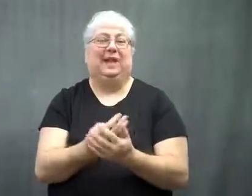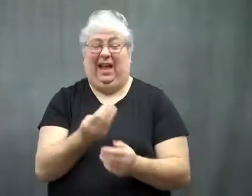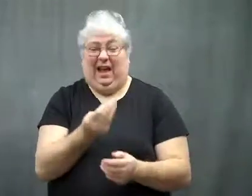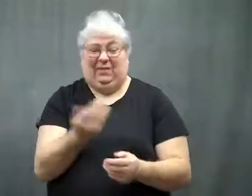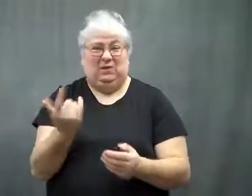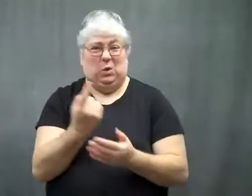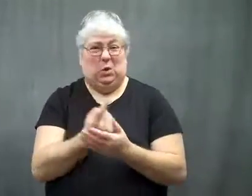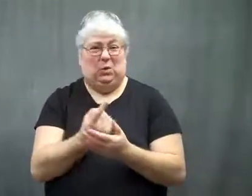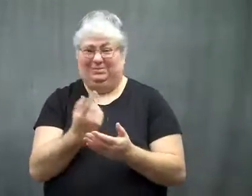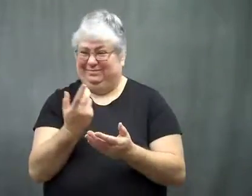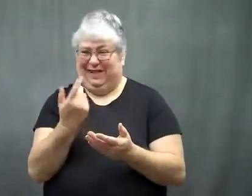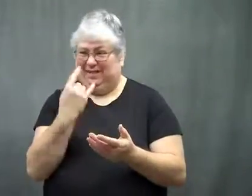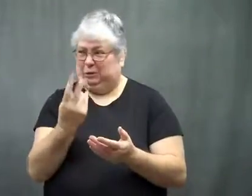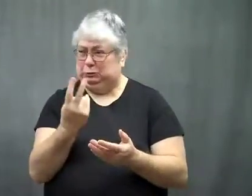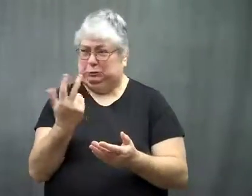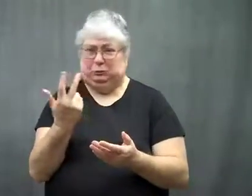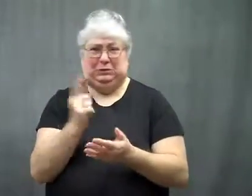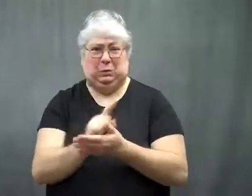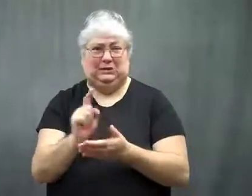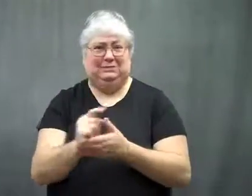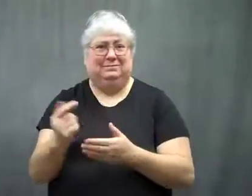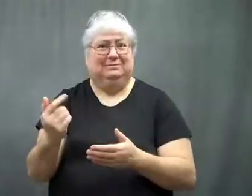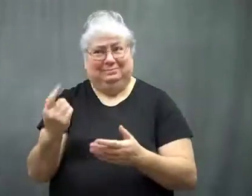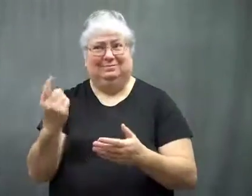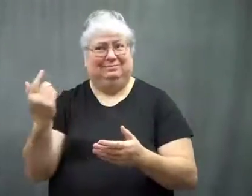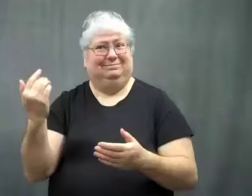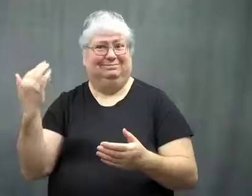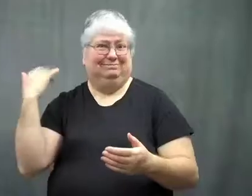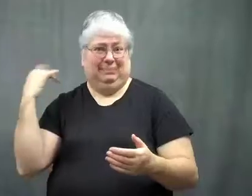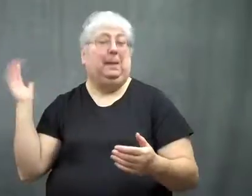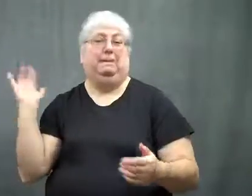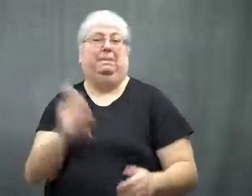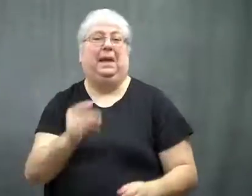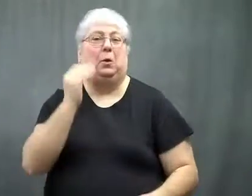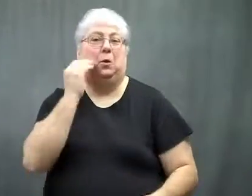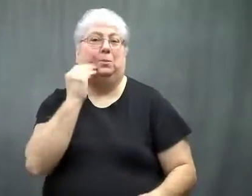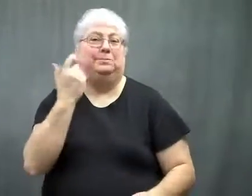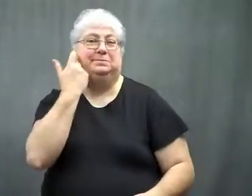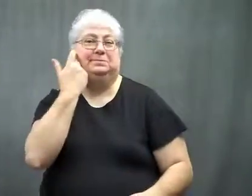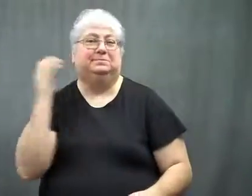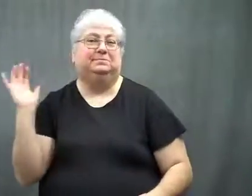He came back home about 2 or 3 weeks ago.